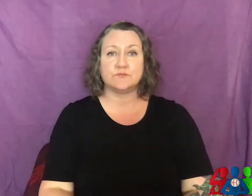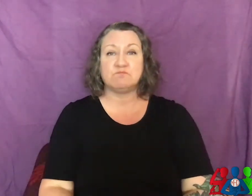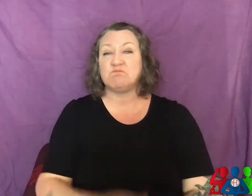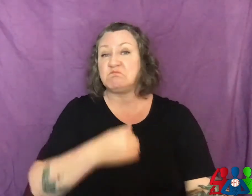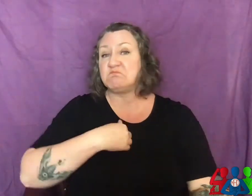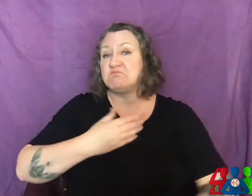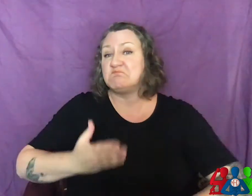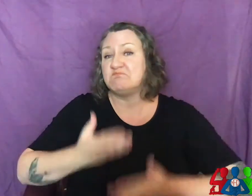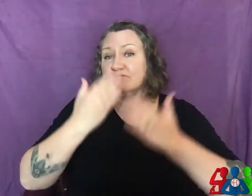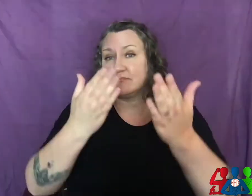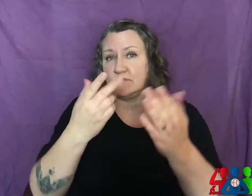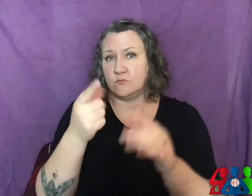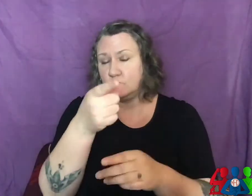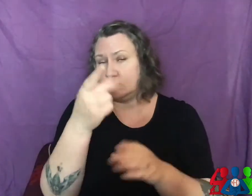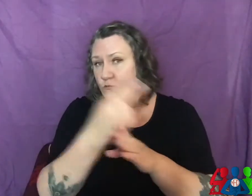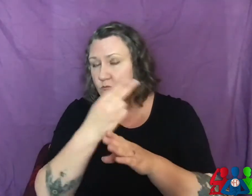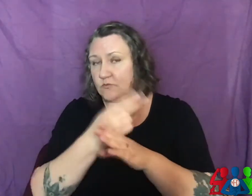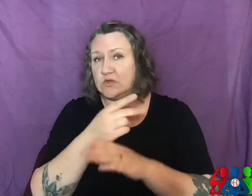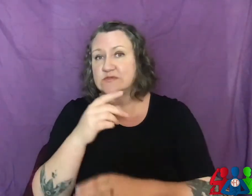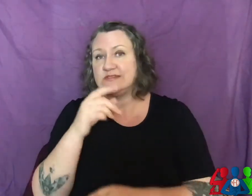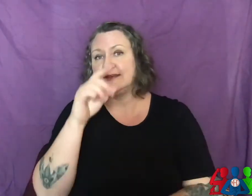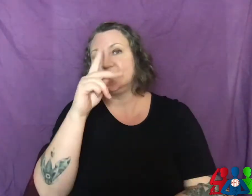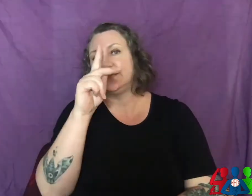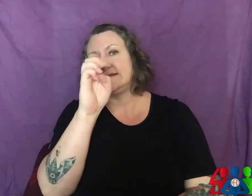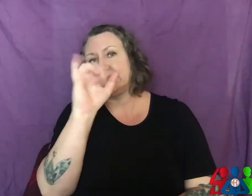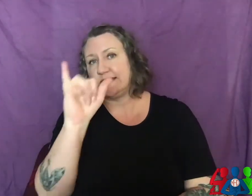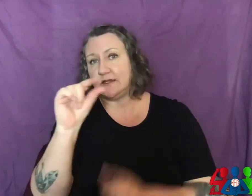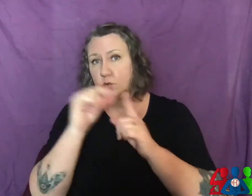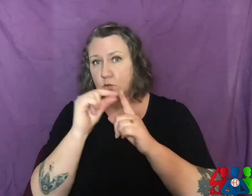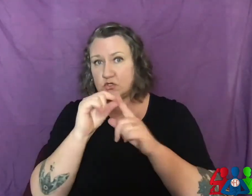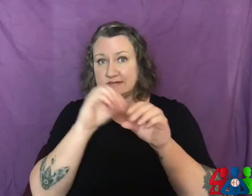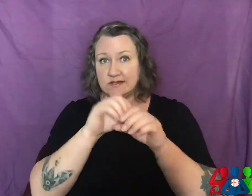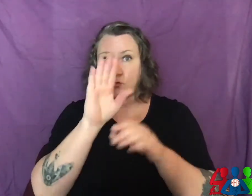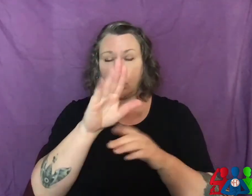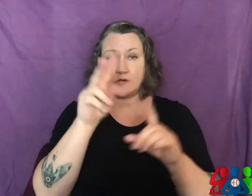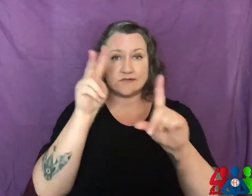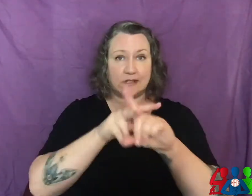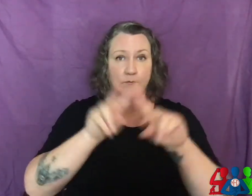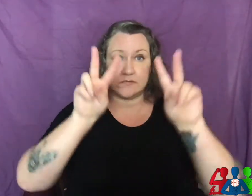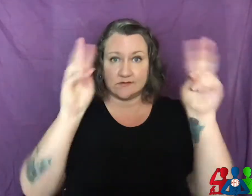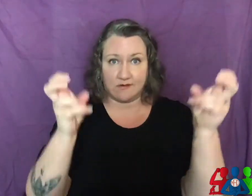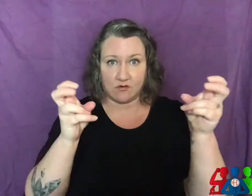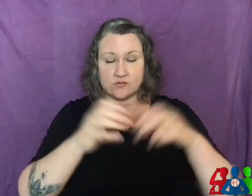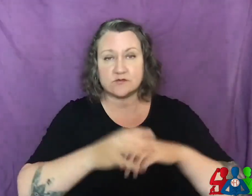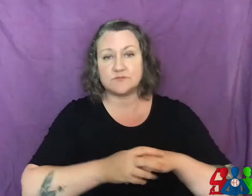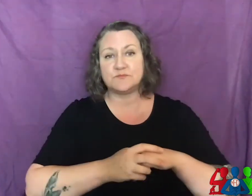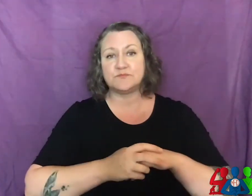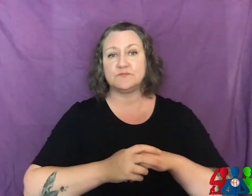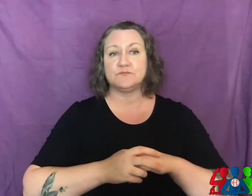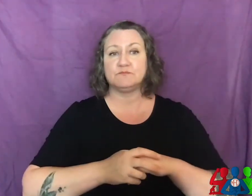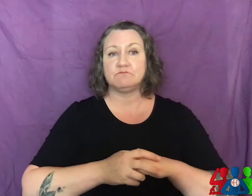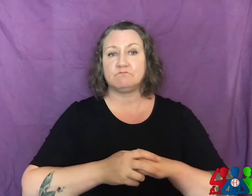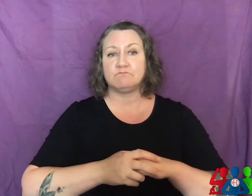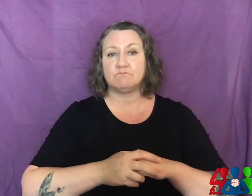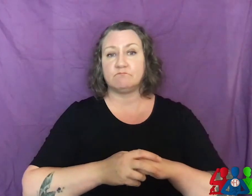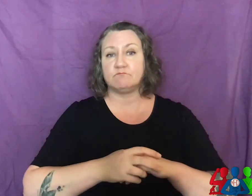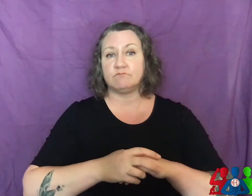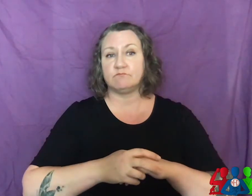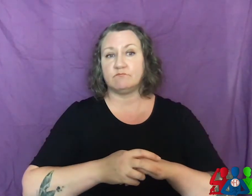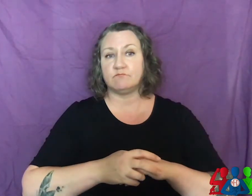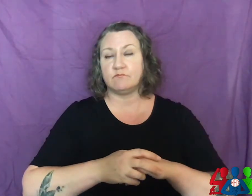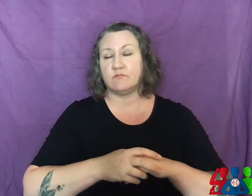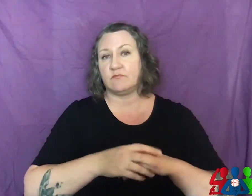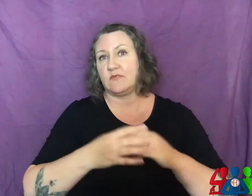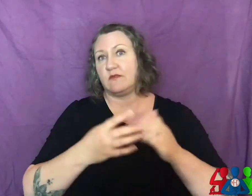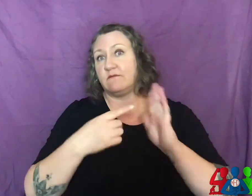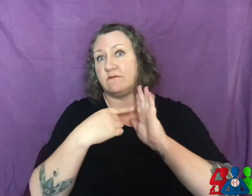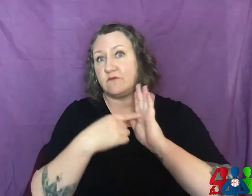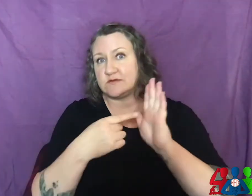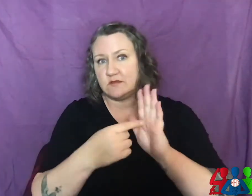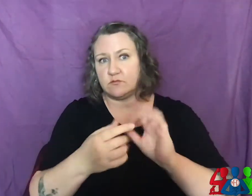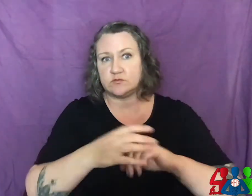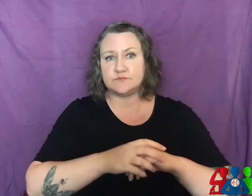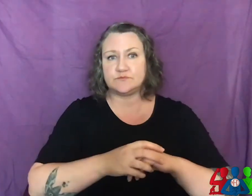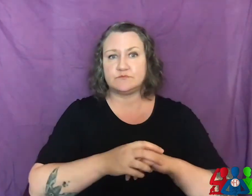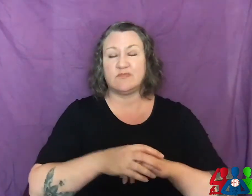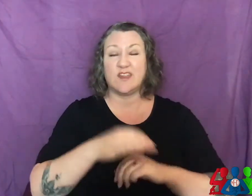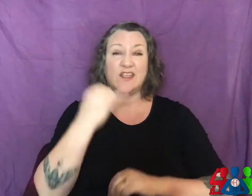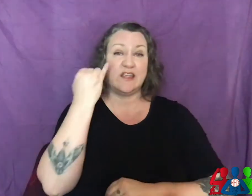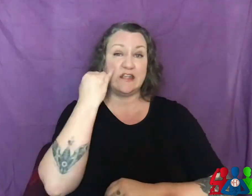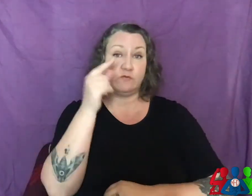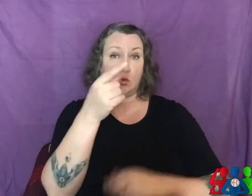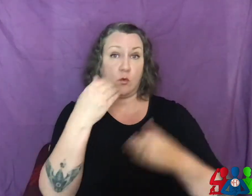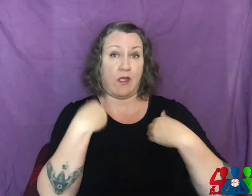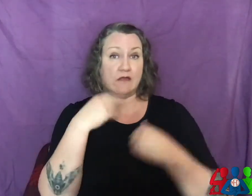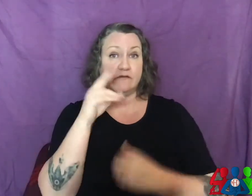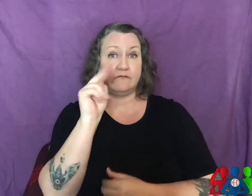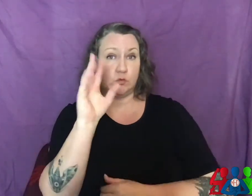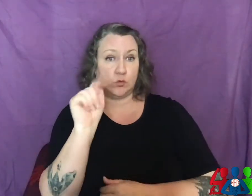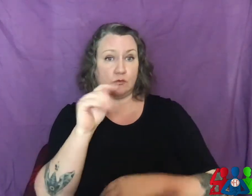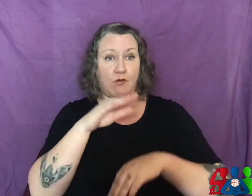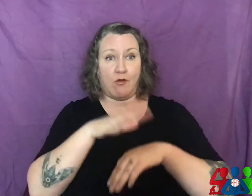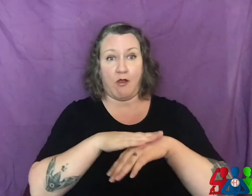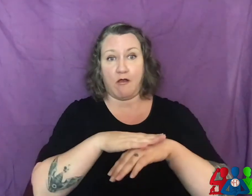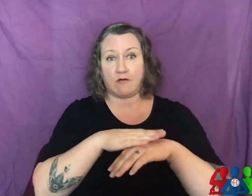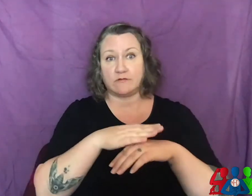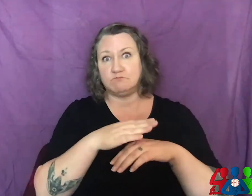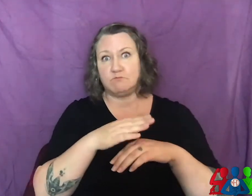grades. I would suggest that you use keywords in your assignment titles. As an example, if you